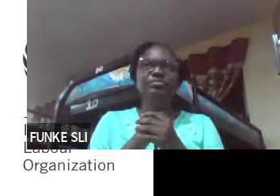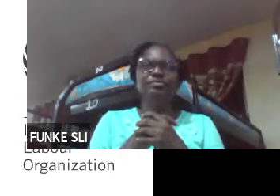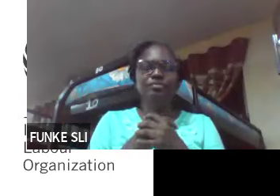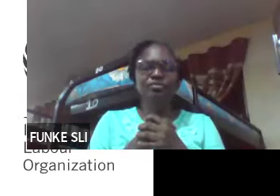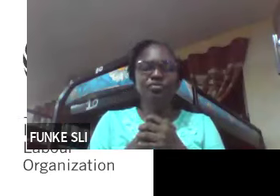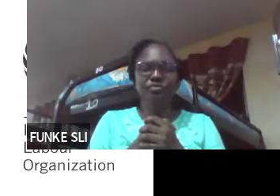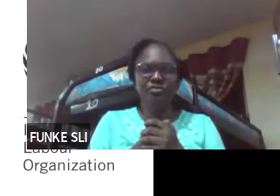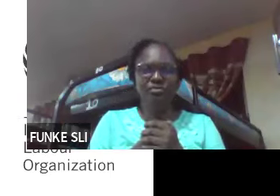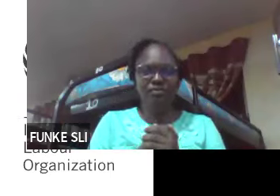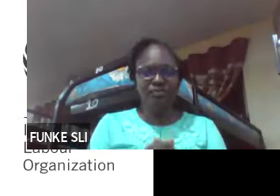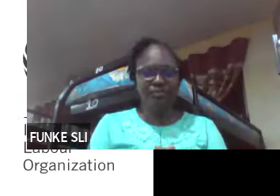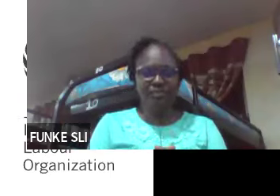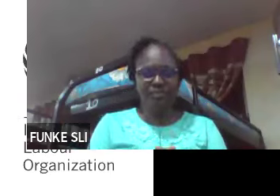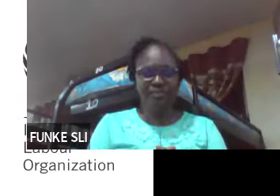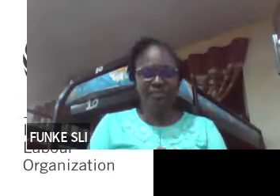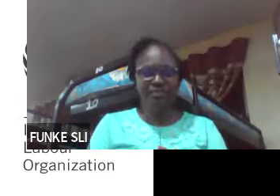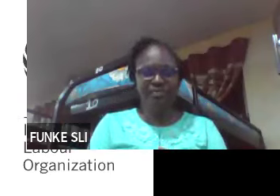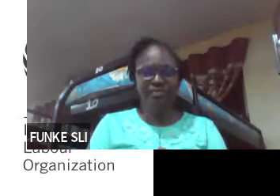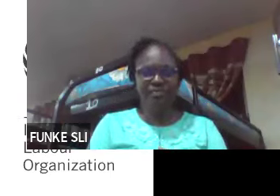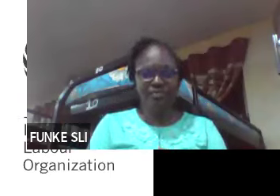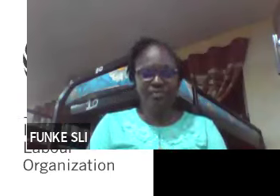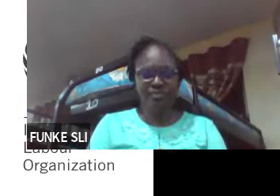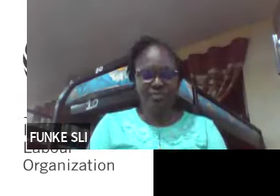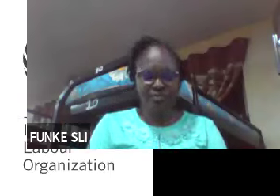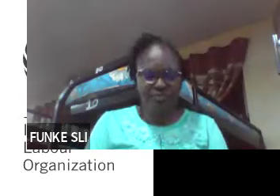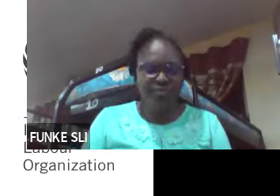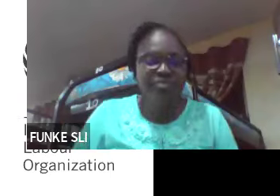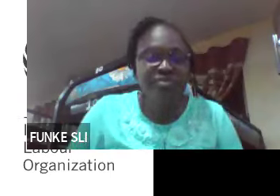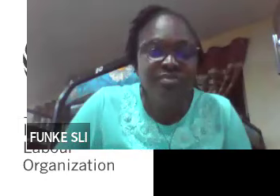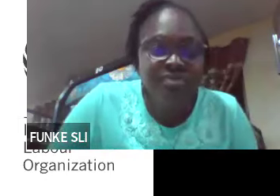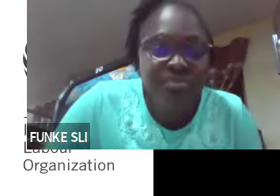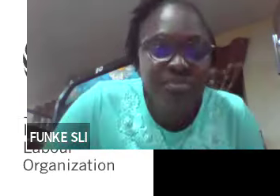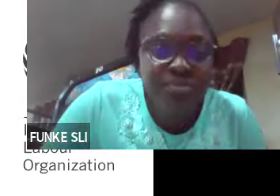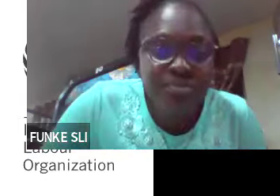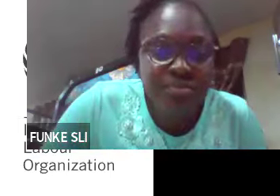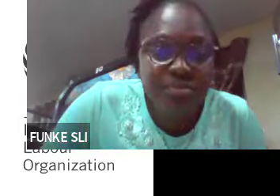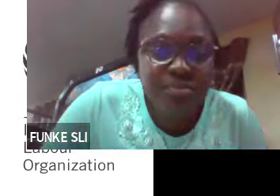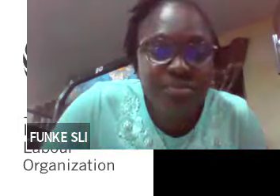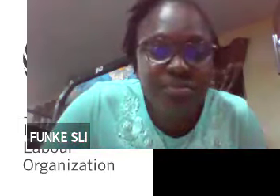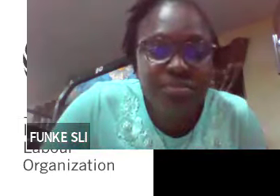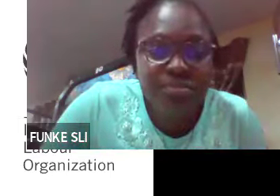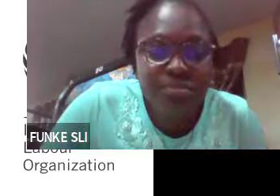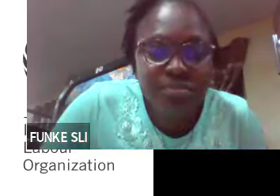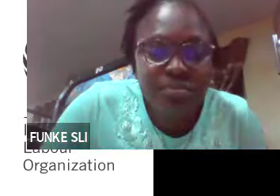Dotun Akinseinde: Nigeria. Queen Christopher: Michelle. Dotun Akinseinde: Thank you. Nigeria is a country still import rice till date